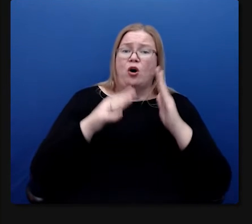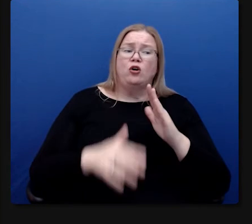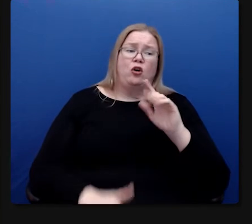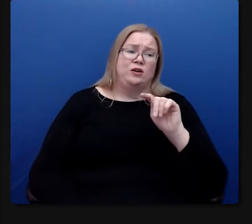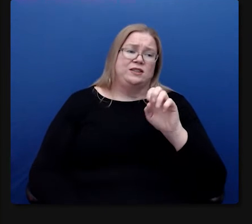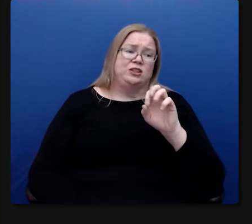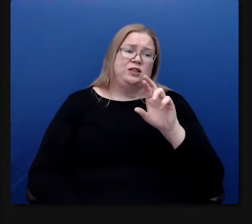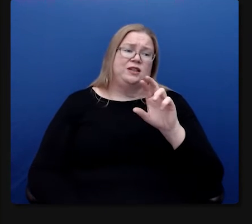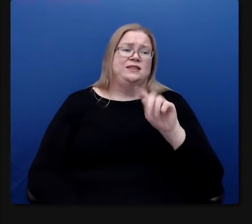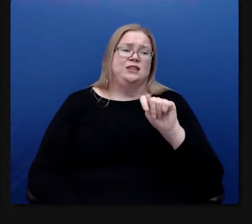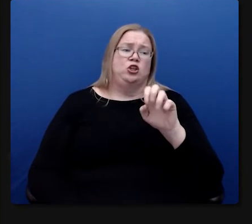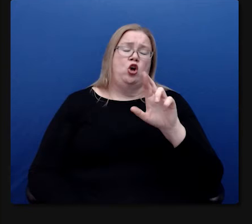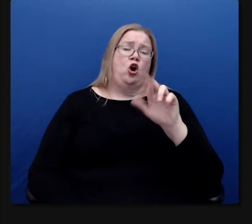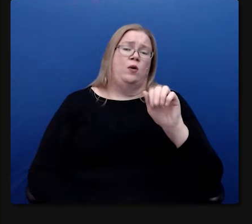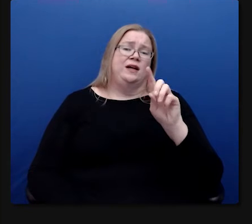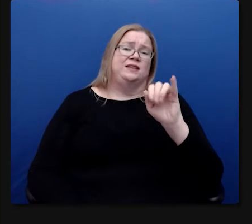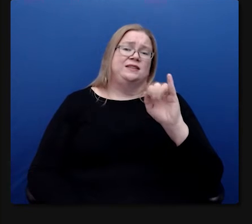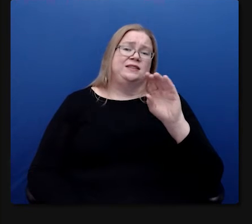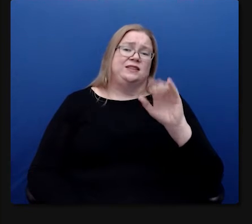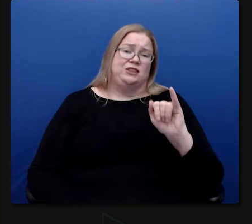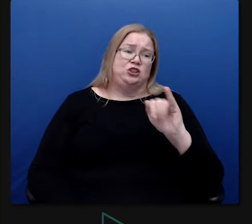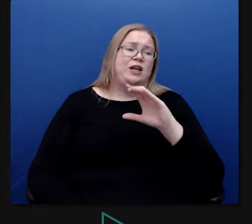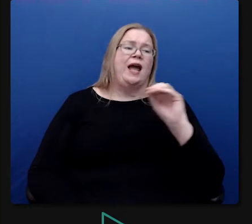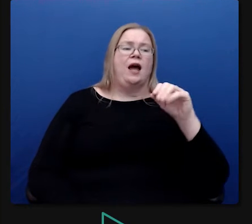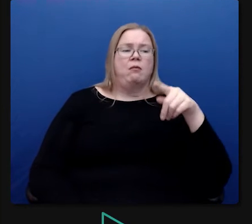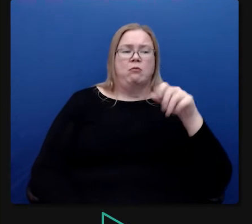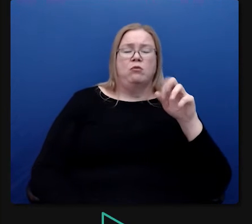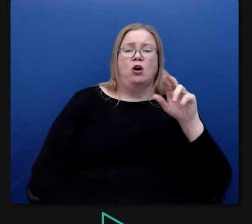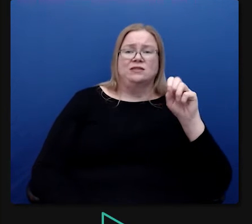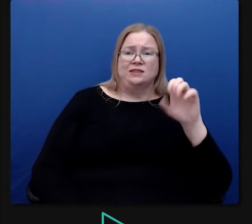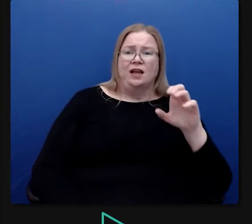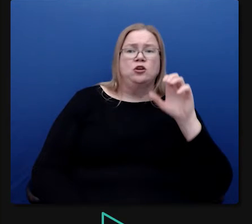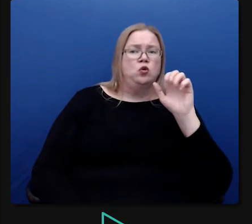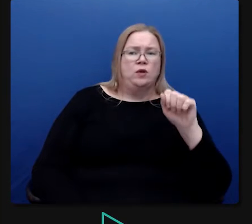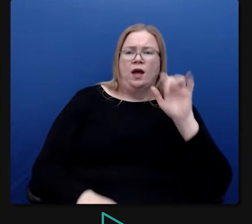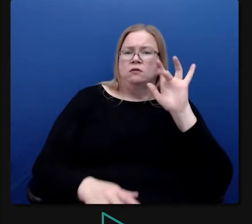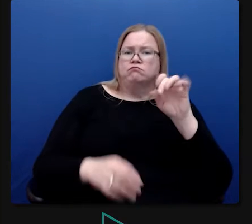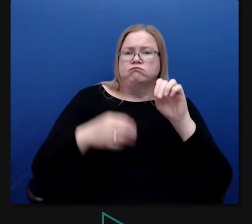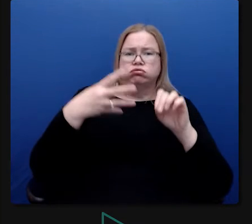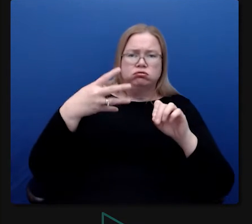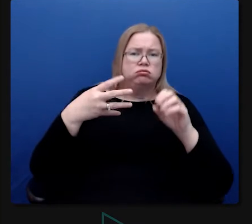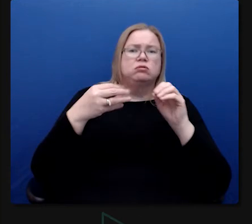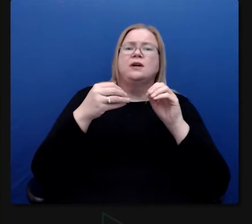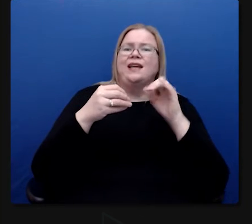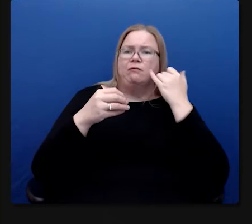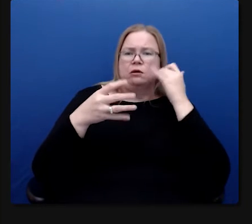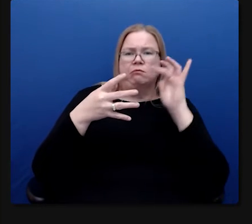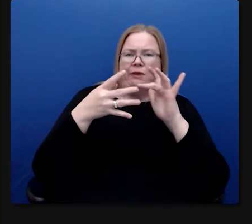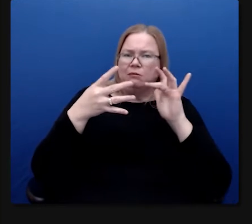such as Teradici and Parsec. And if you select those options in the dropdown box, obviously more settings appear for you